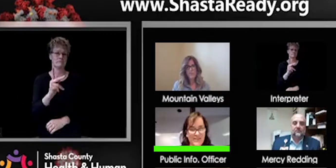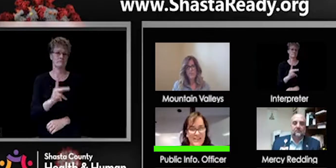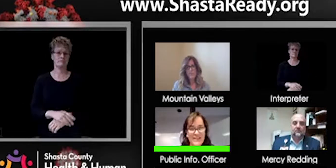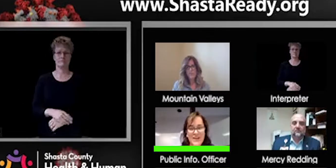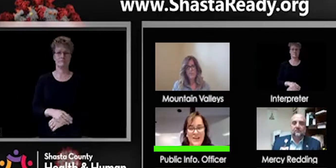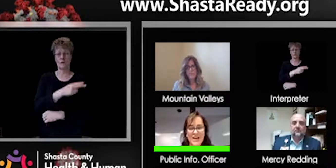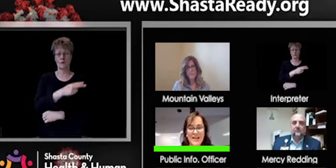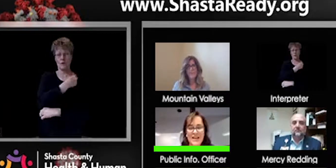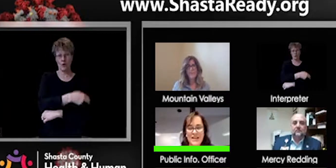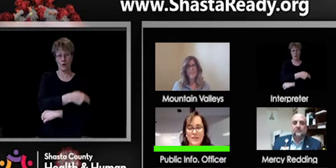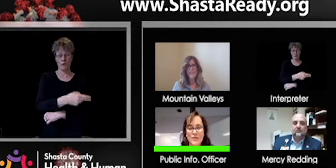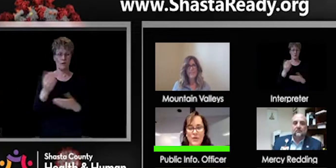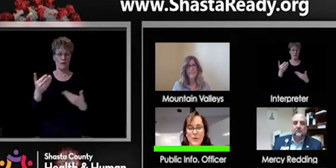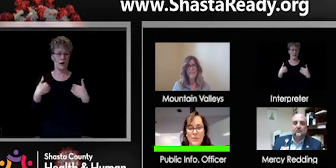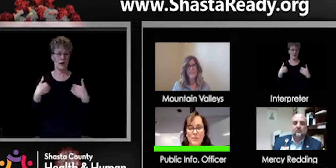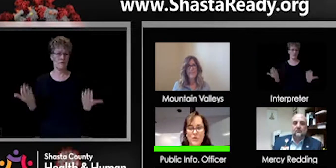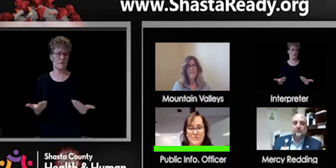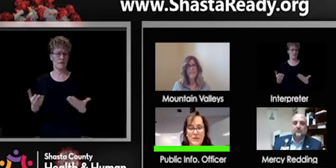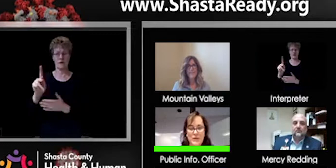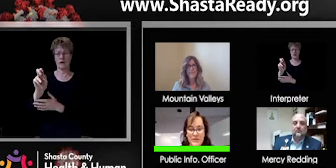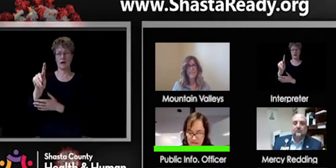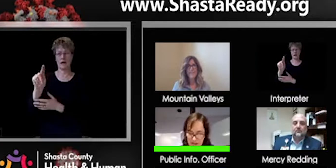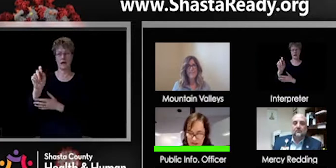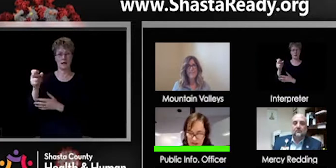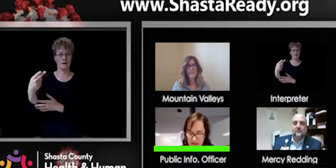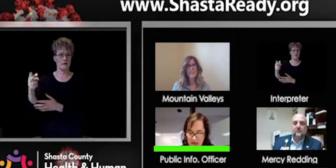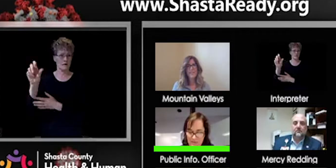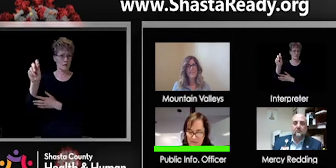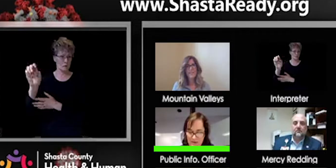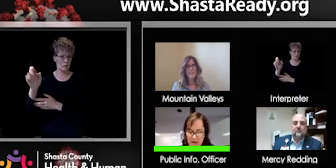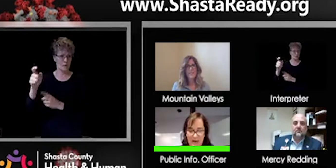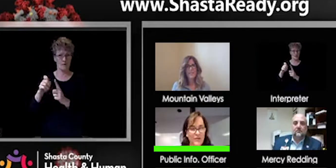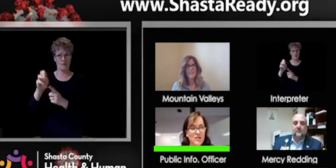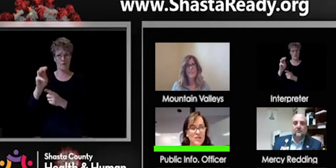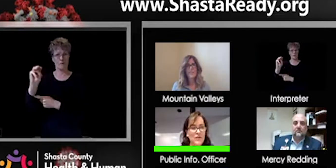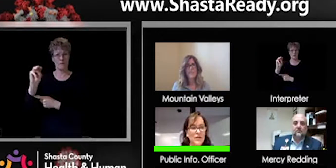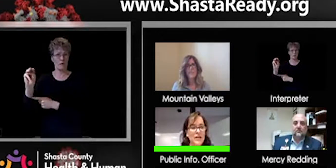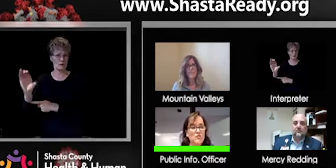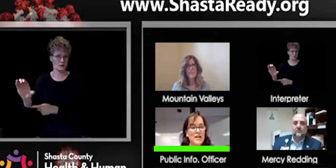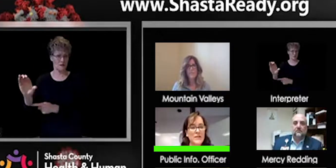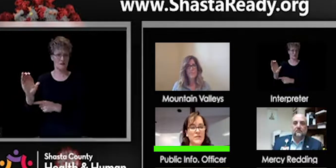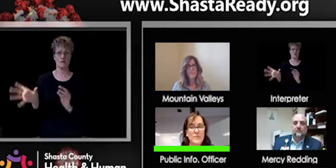of things we’ve got Kenneth Luke from Mercy Medical Center and we have Jennifer Andrea